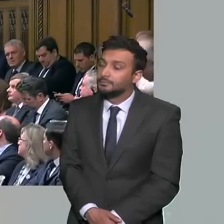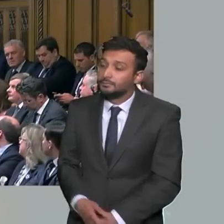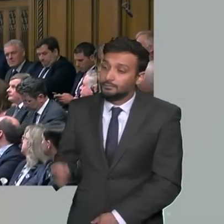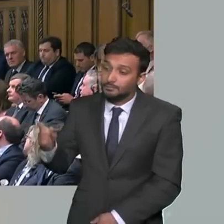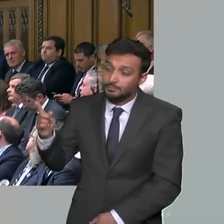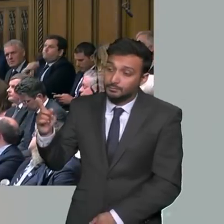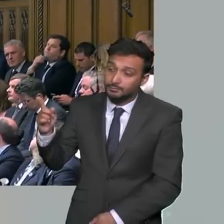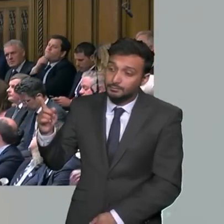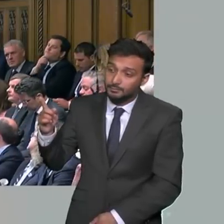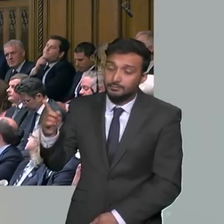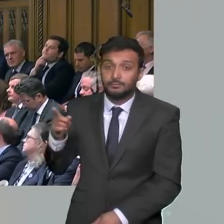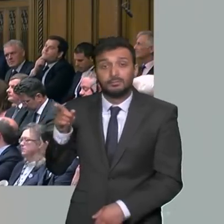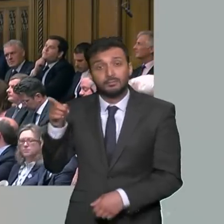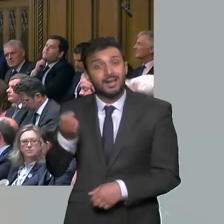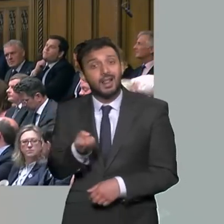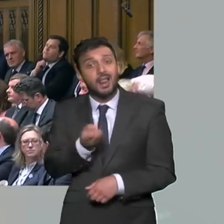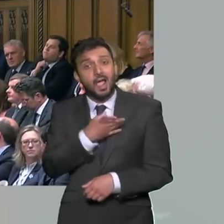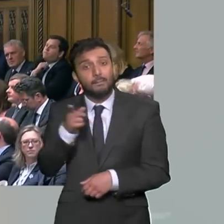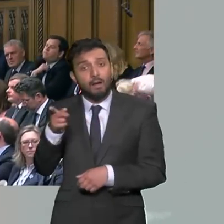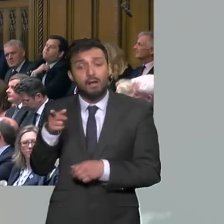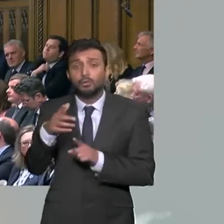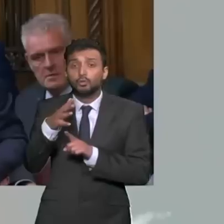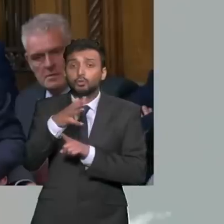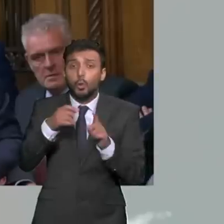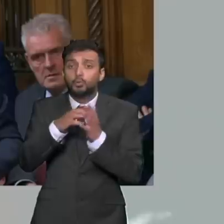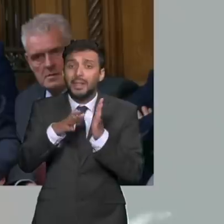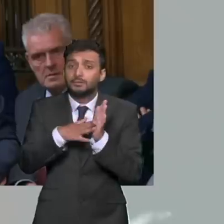Labour and socialism have failed the country because their failed policies interfere too